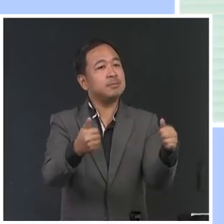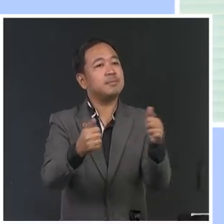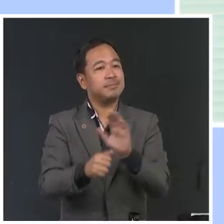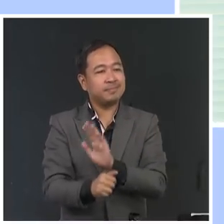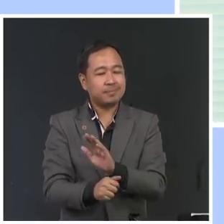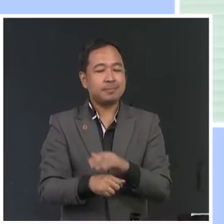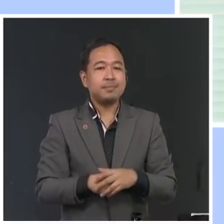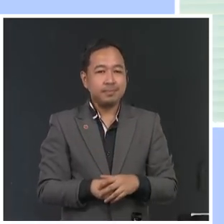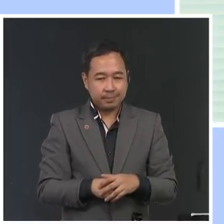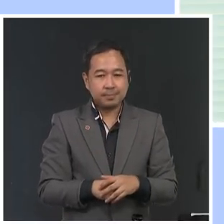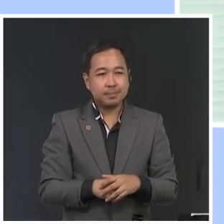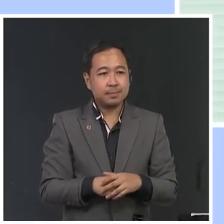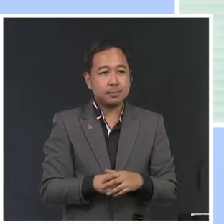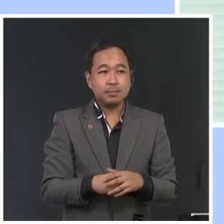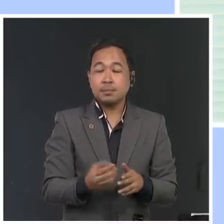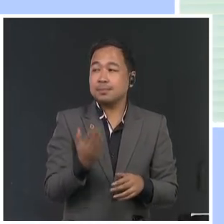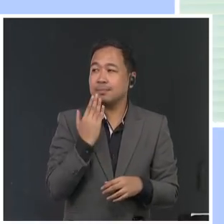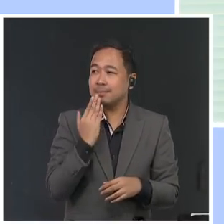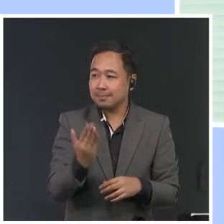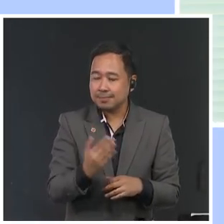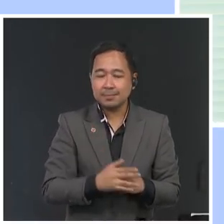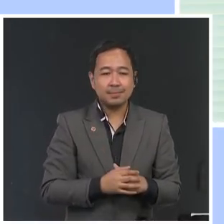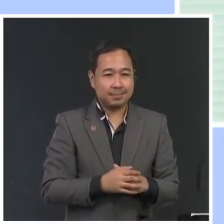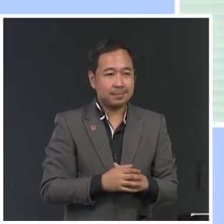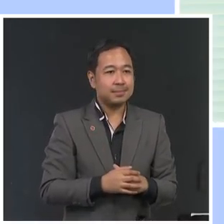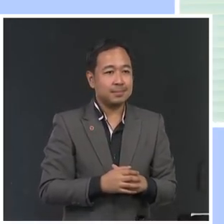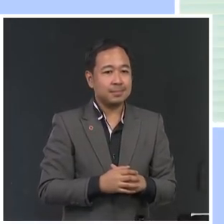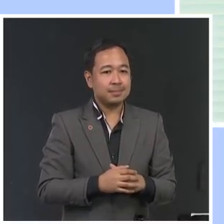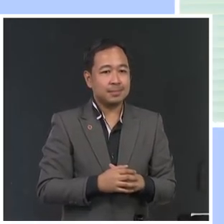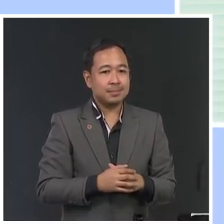Despite all, he's trying to promote the sign language among the residents and the governor will explain the activities.